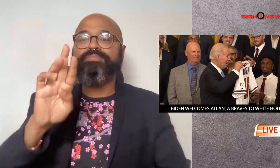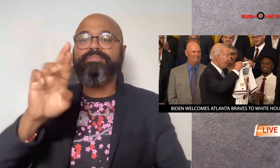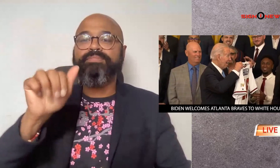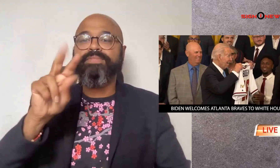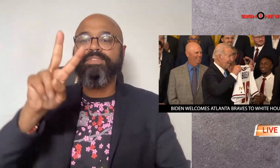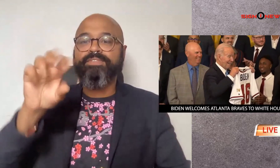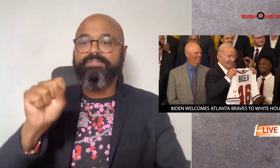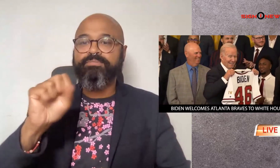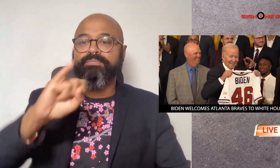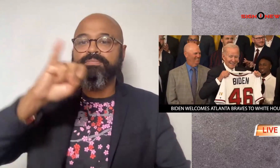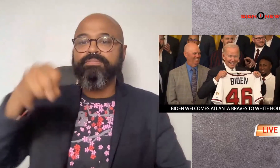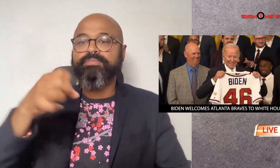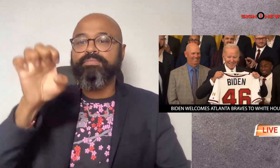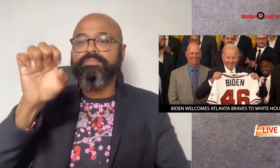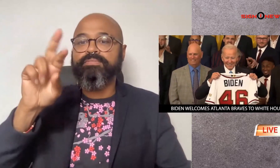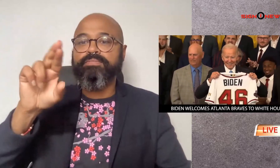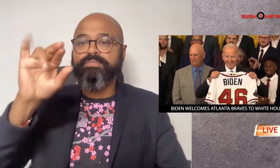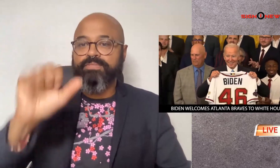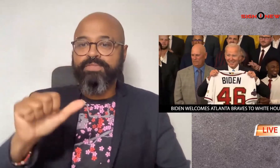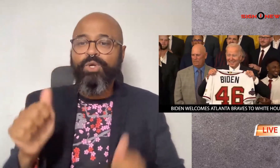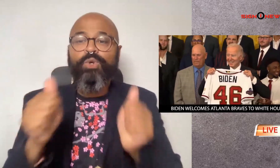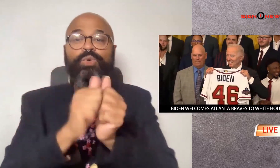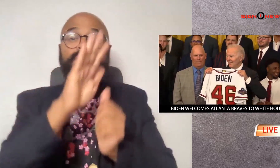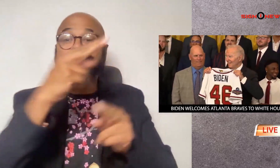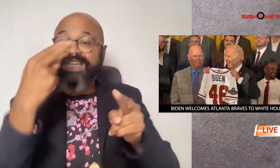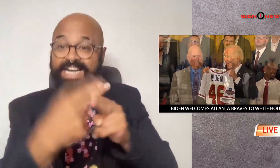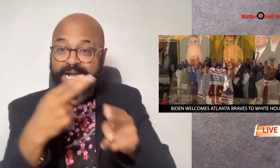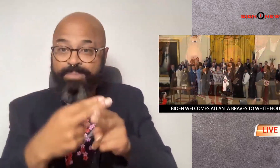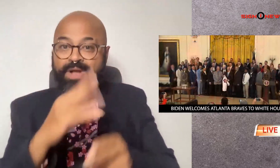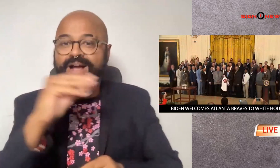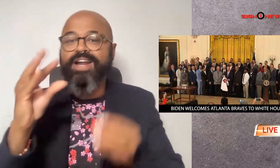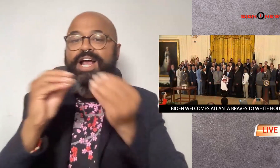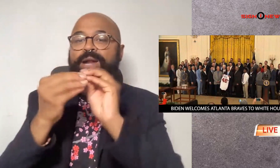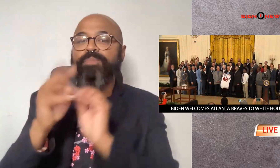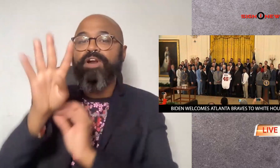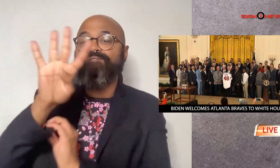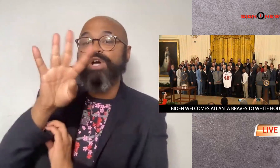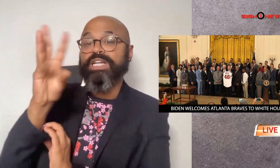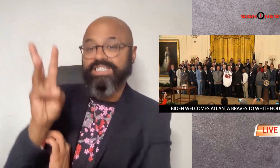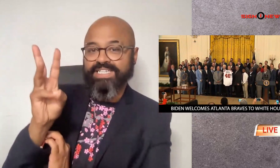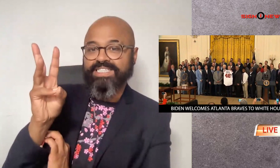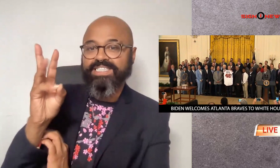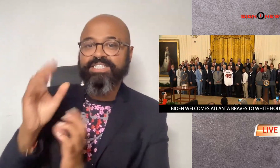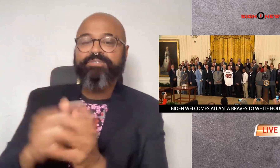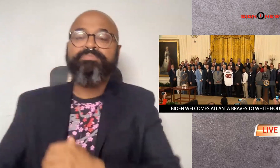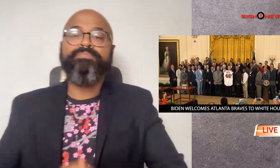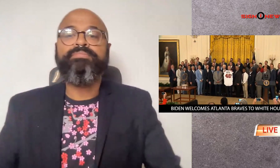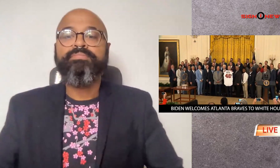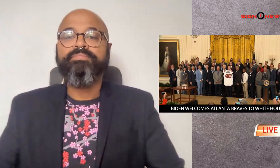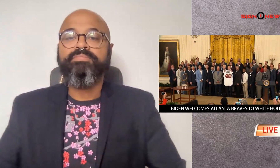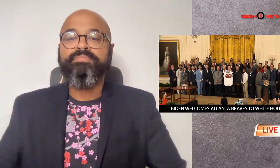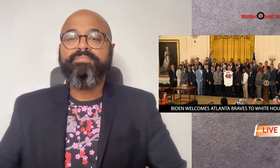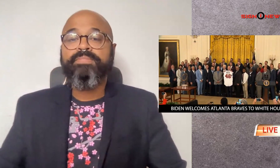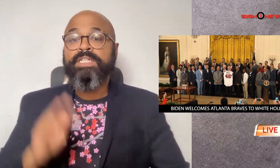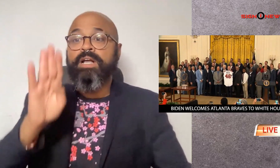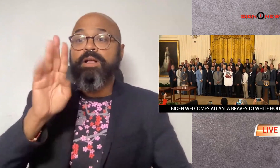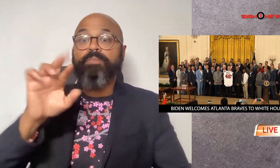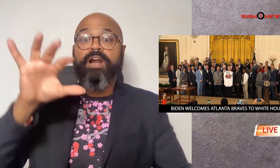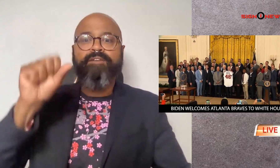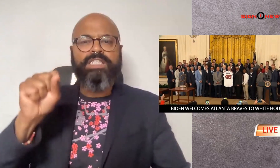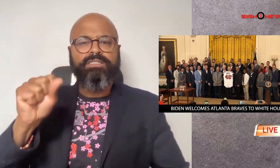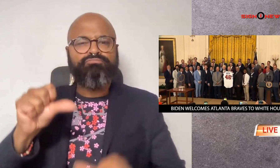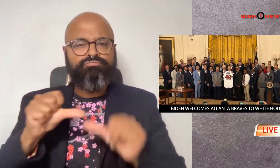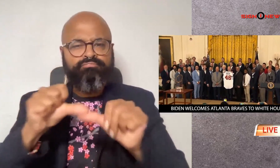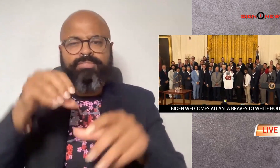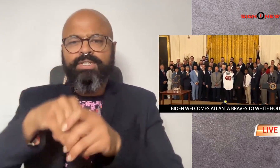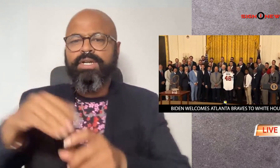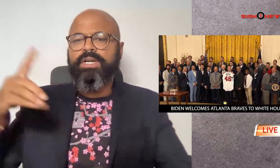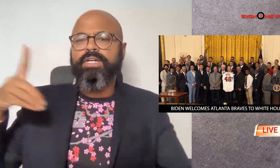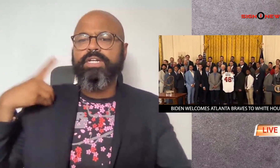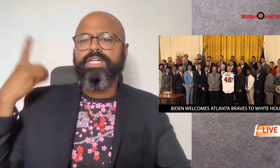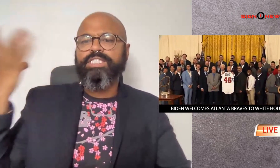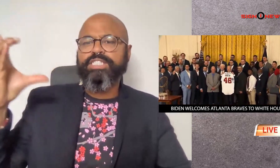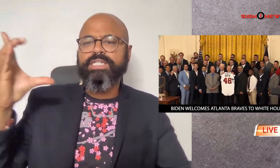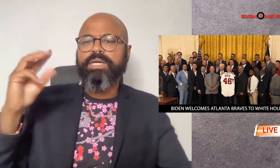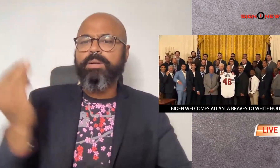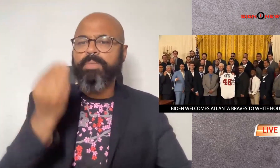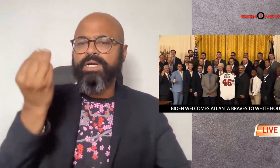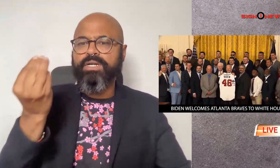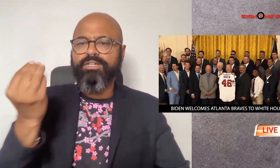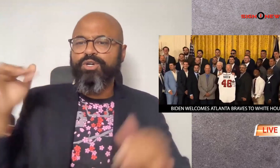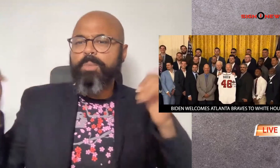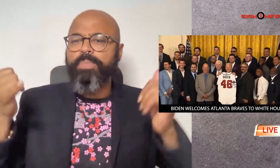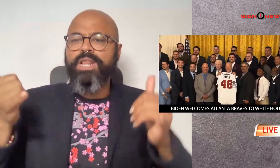name and the number 46 on the back the Braves then stayed in DC Monday to play the Washington